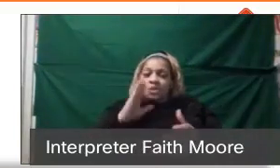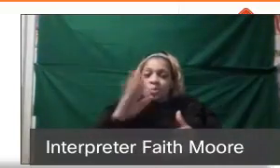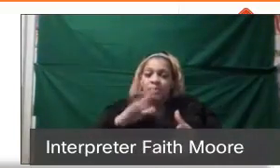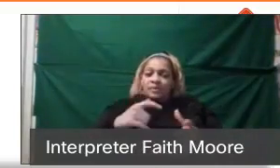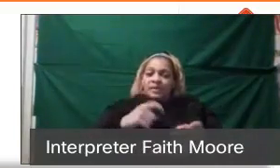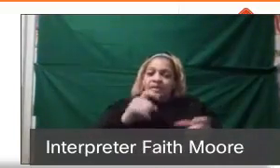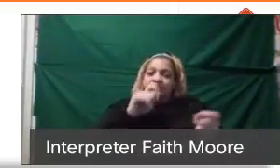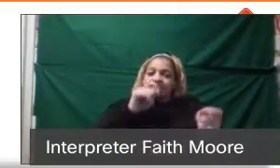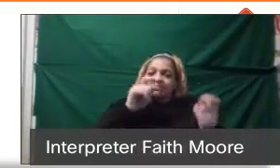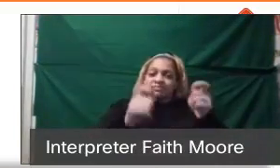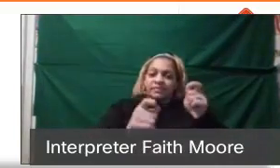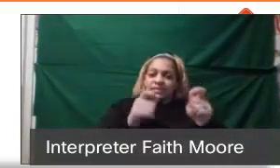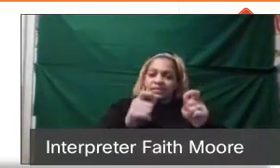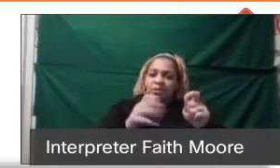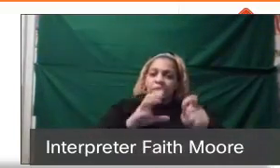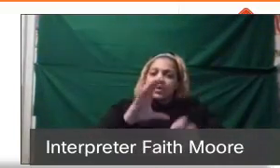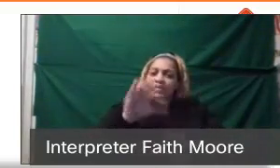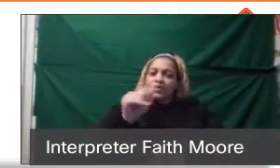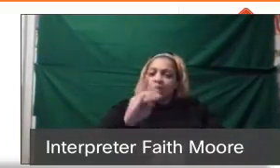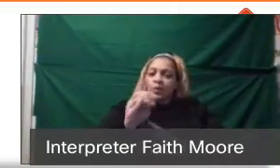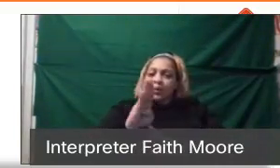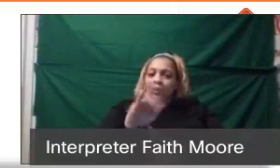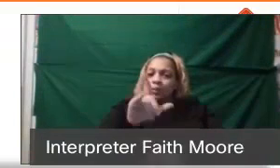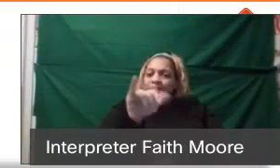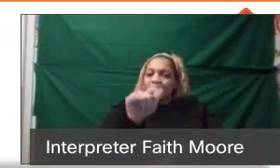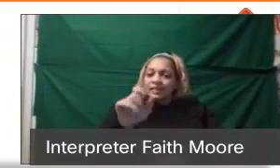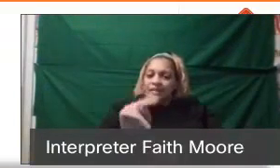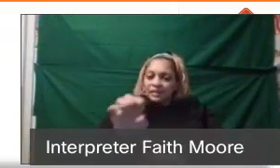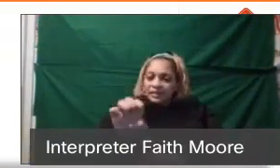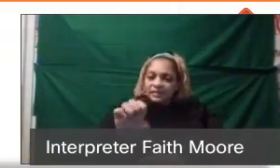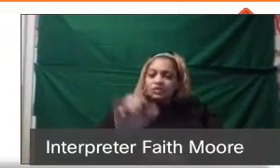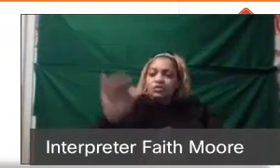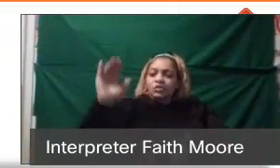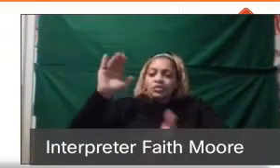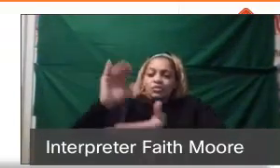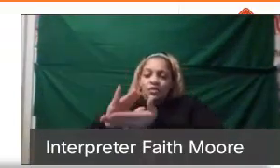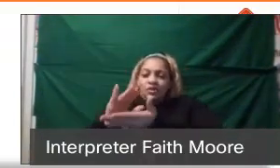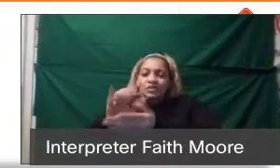With some new curve lines and sidewalks in this area, this reduce this crossing distance as well as you can see it's.